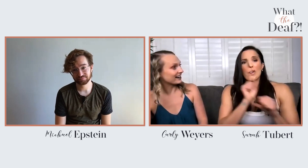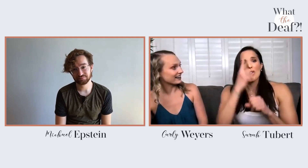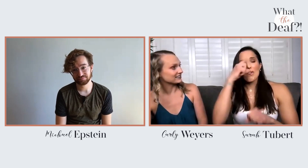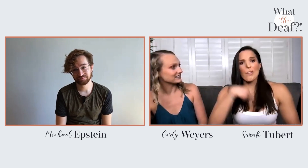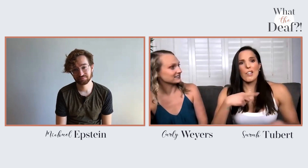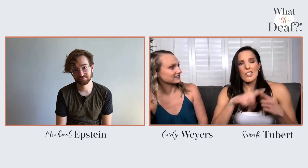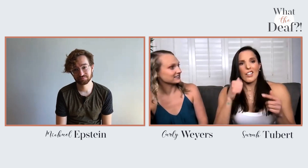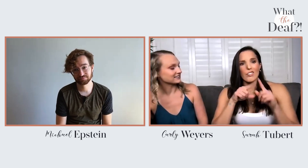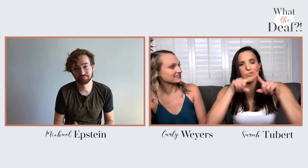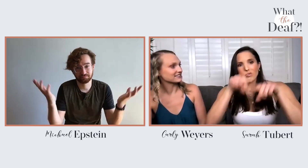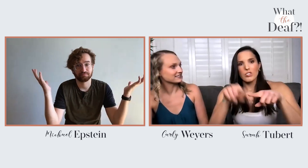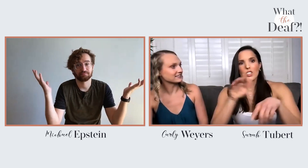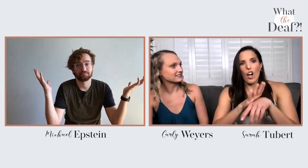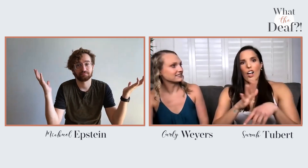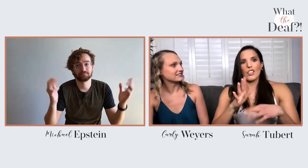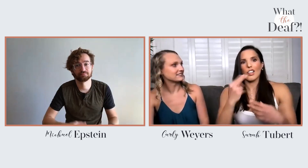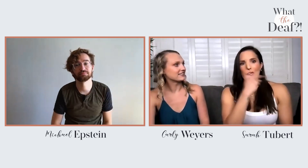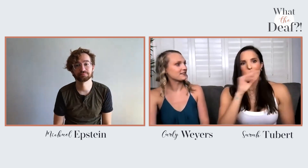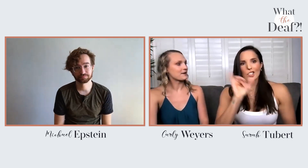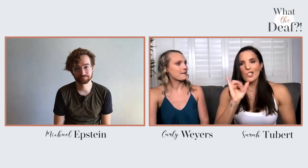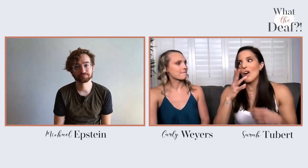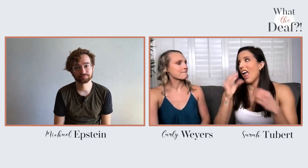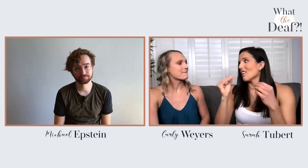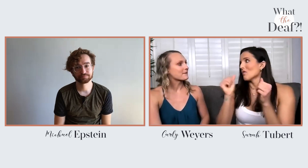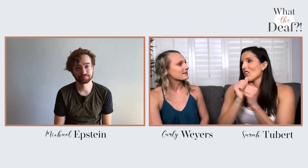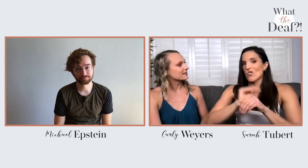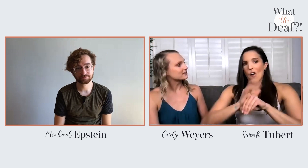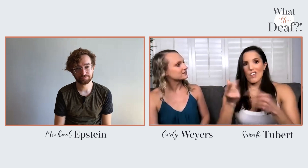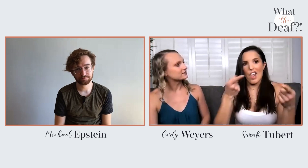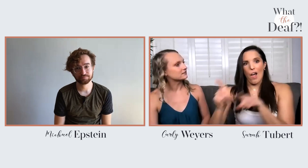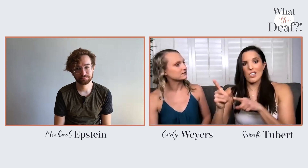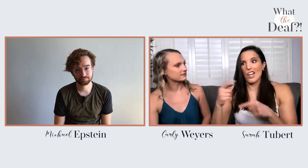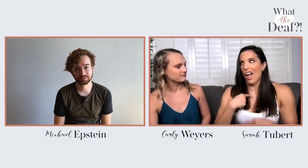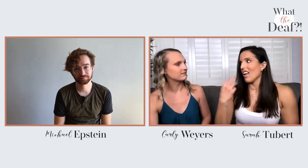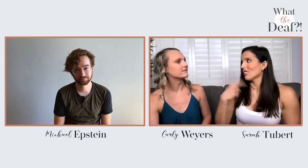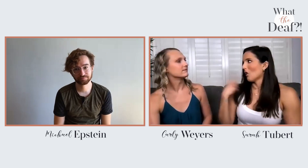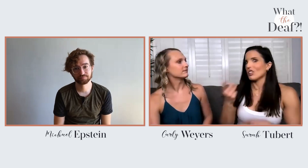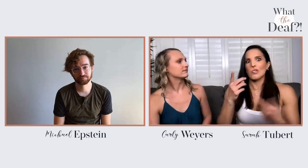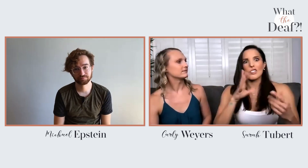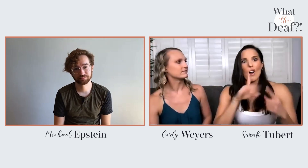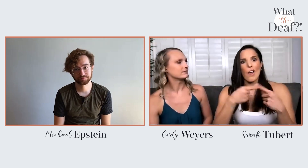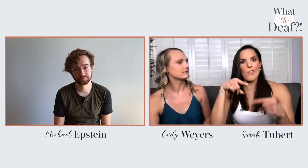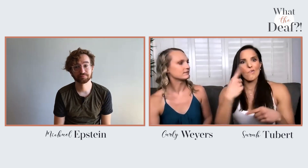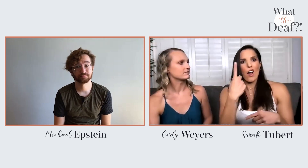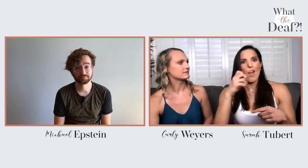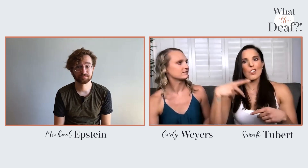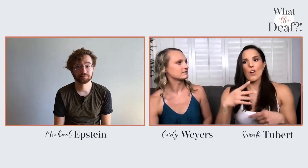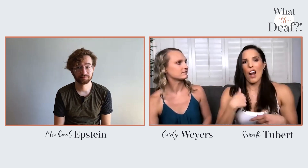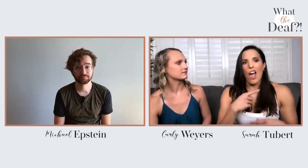I don't think it's going to work for me though, because I rely a lot on lip reading and with COVID going on, I even talked about this in one episode